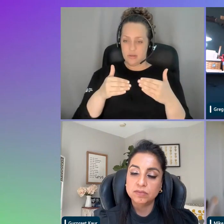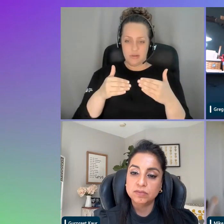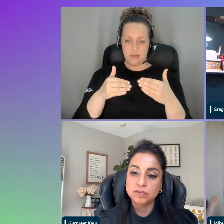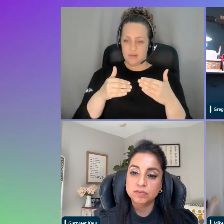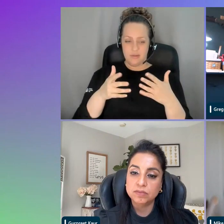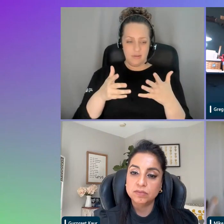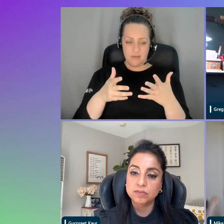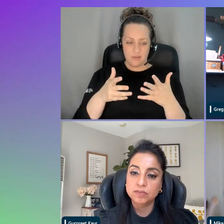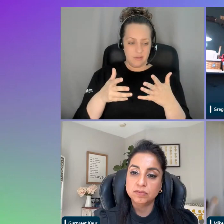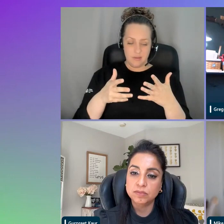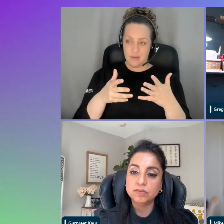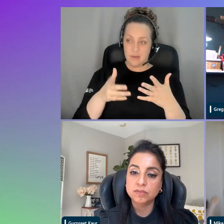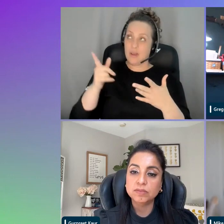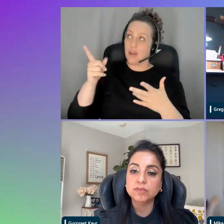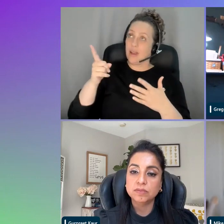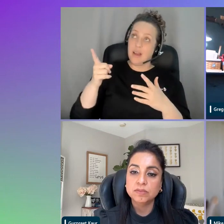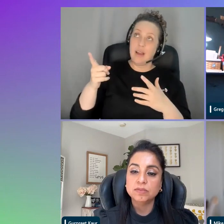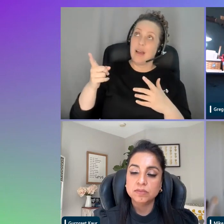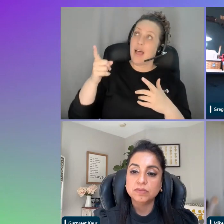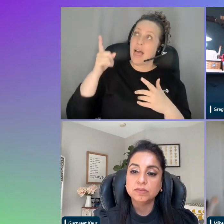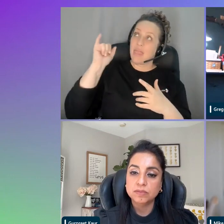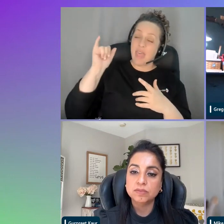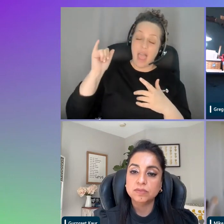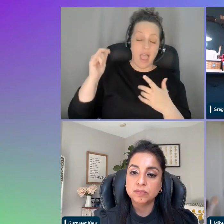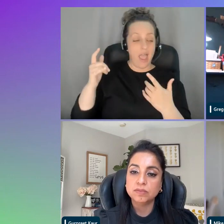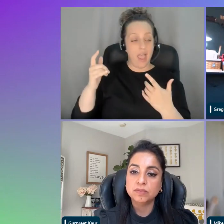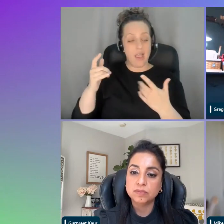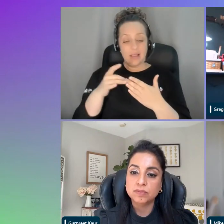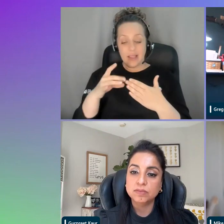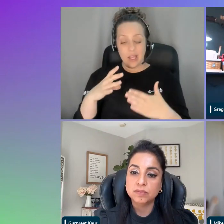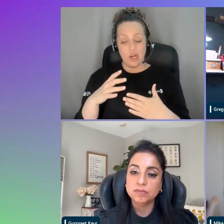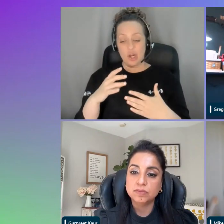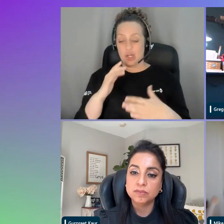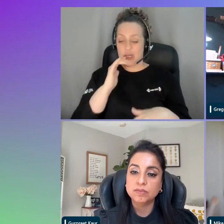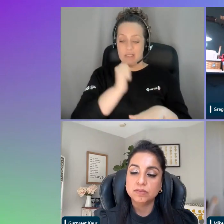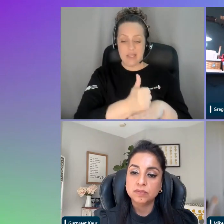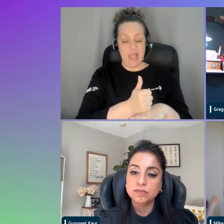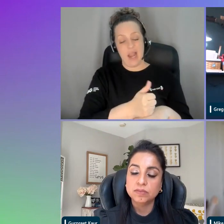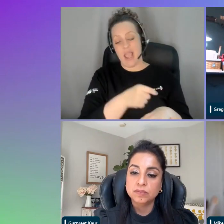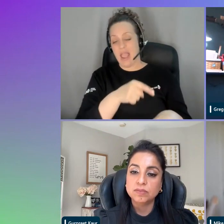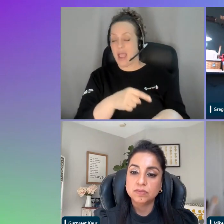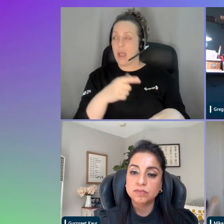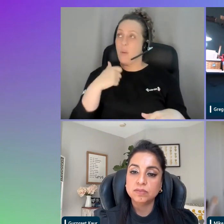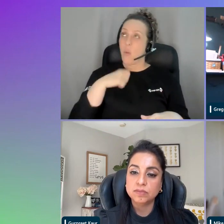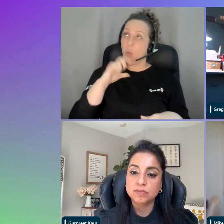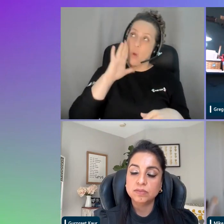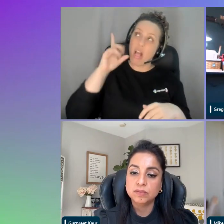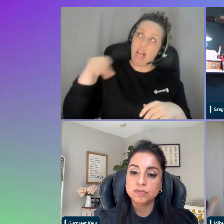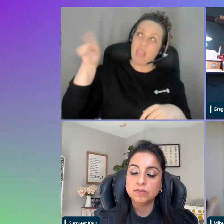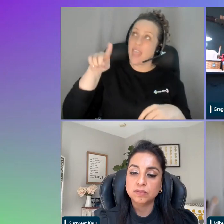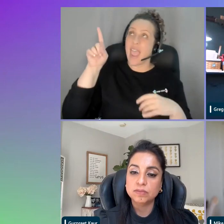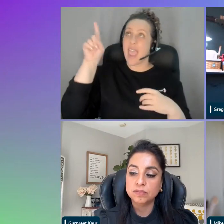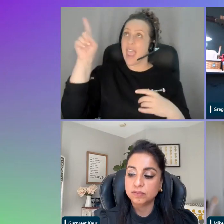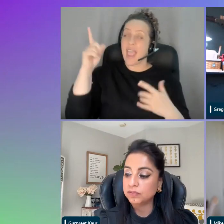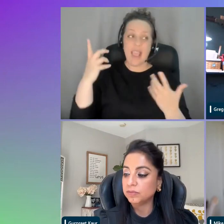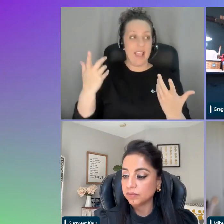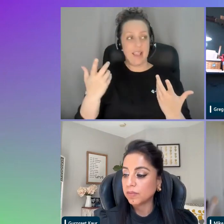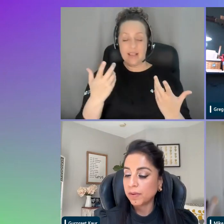Is there an executive buy in like nobody posts a role? No manager commits to using one of their really rare and valued